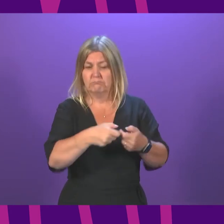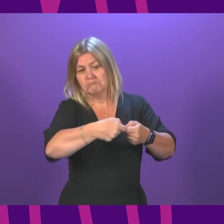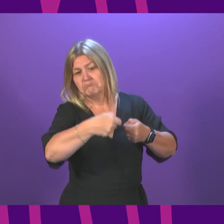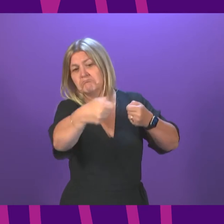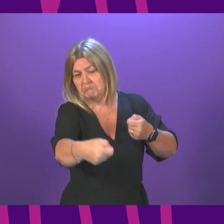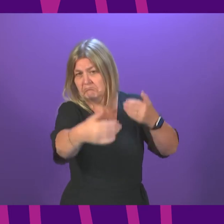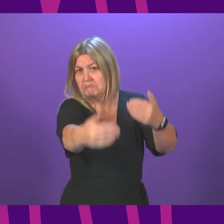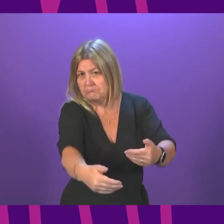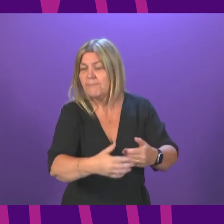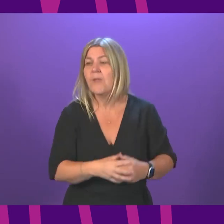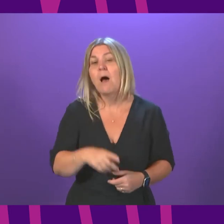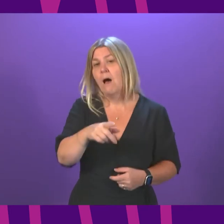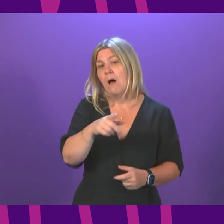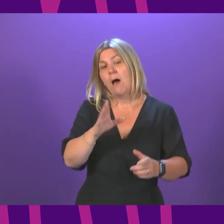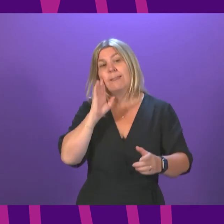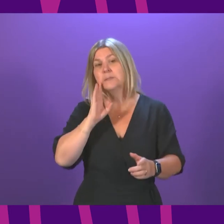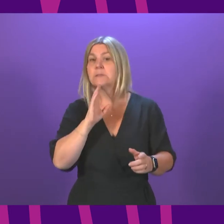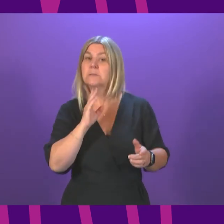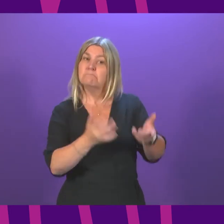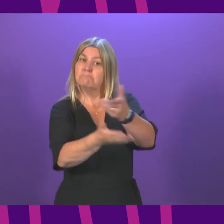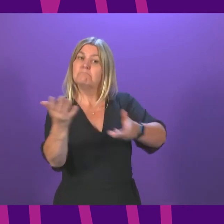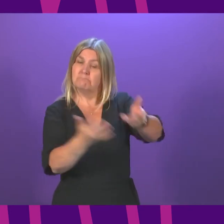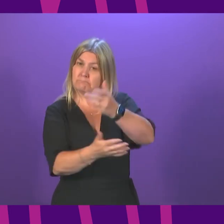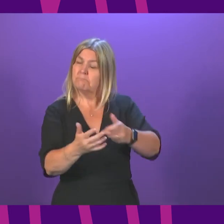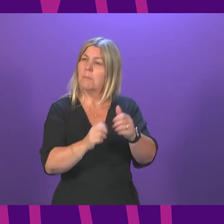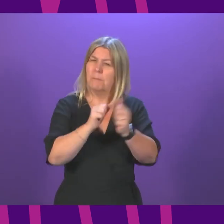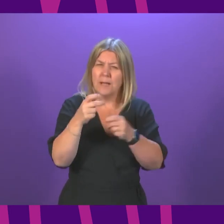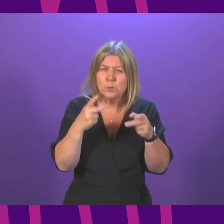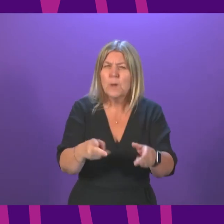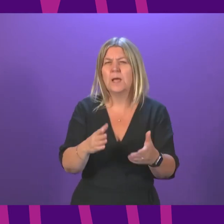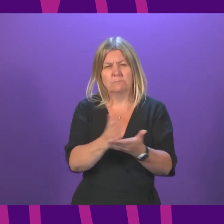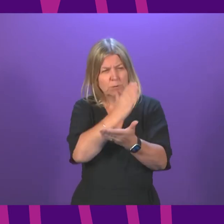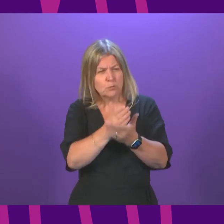views and made a commitment to reflect on how best to reassure Parliament about that